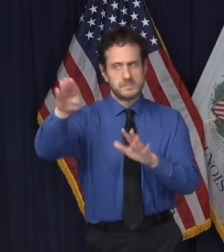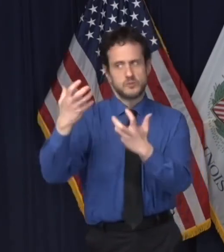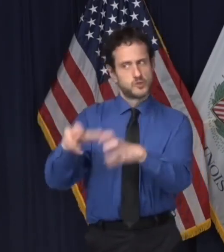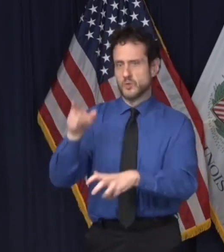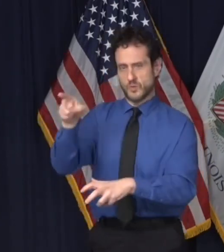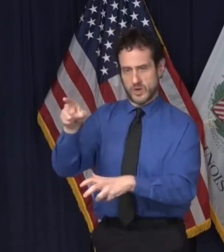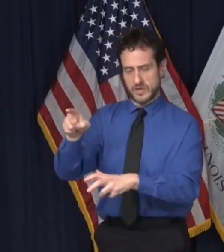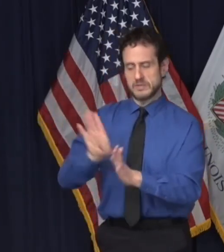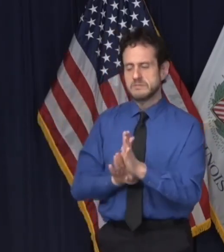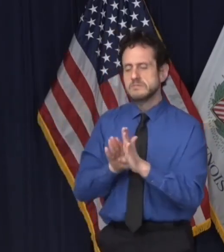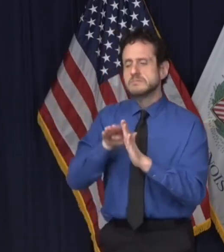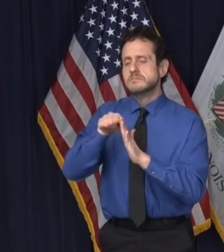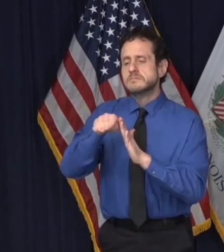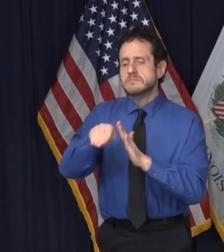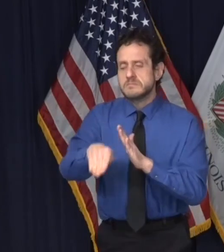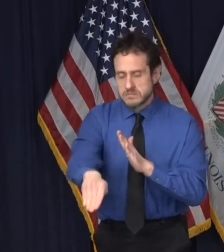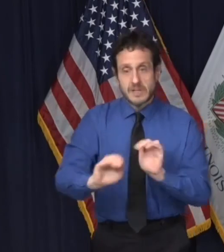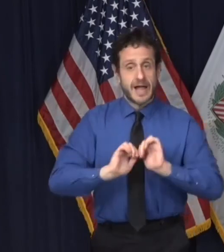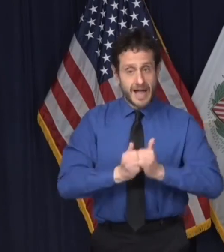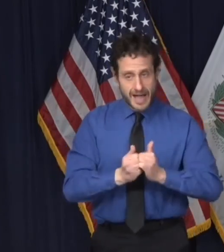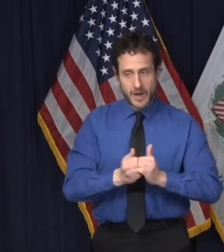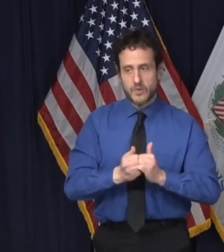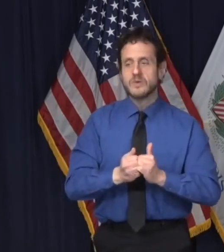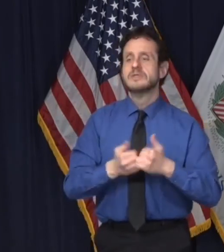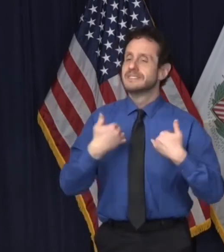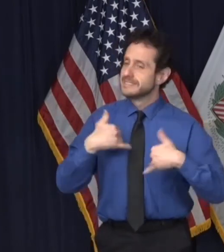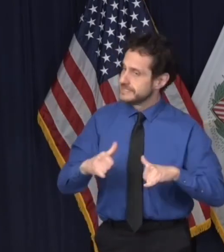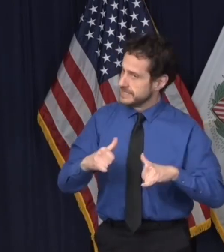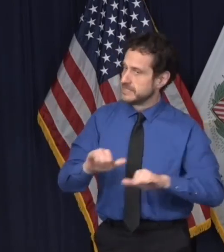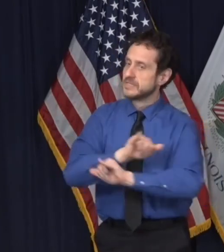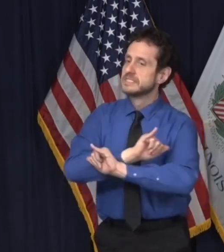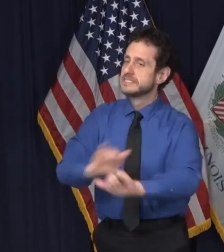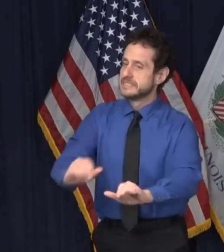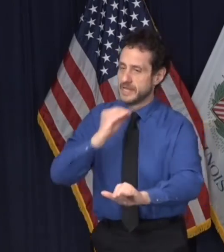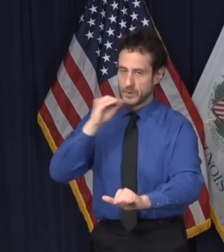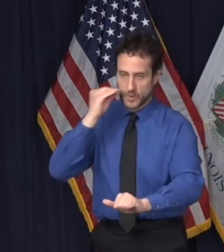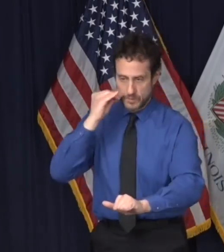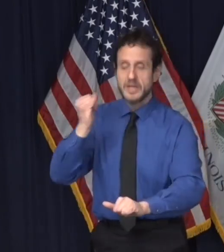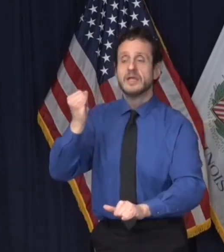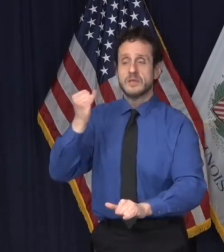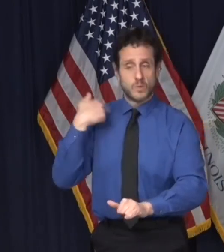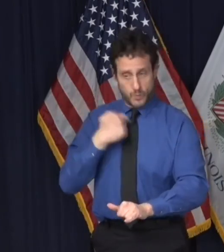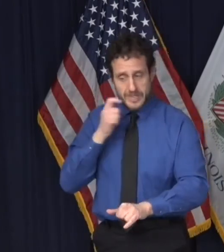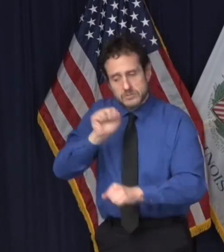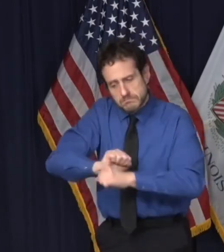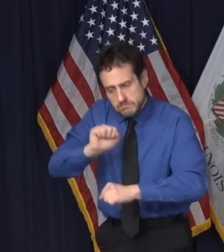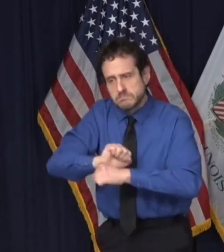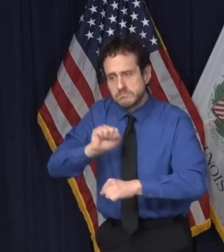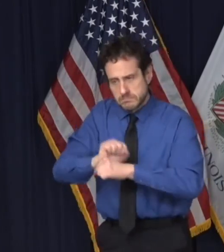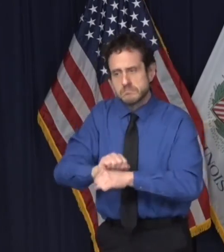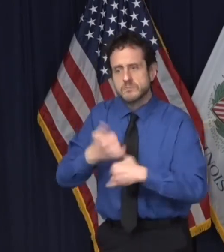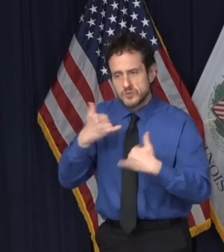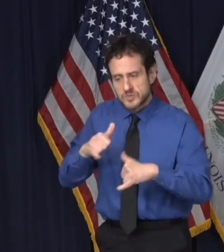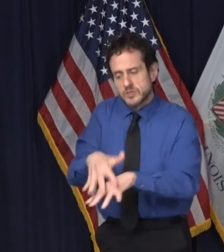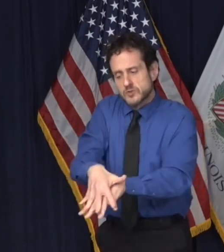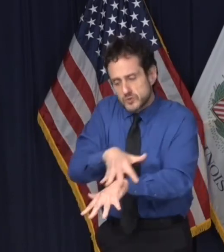THE STAY-AT-HOME ORDER. WE NEED TO STAY THE COURSE FOR NOW FOR OUR EFFORTS TO TRULY